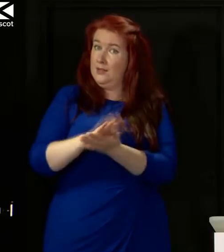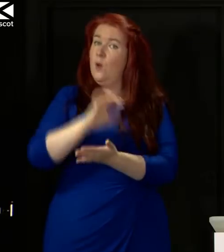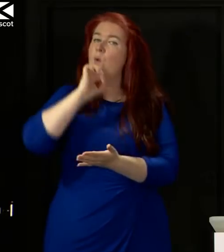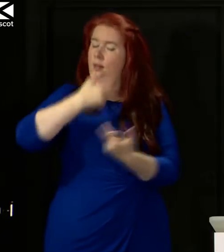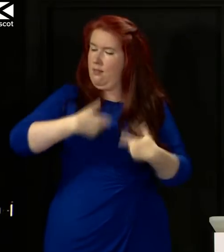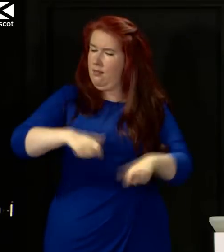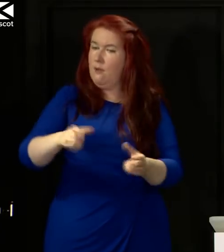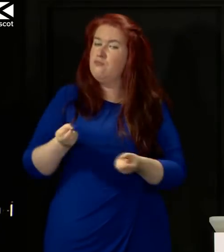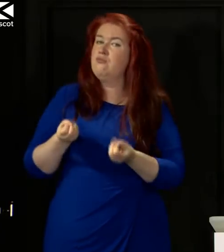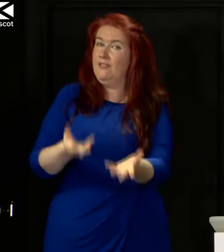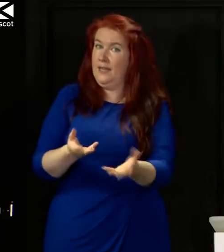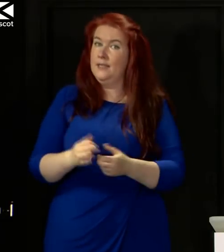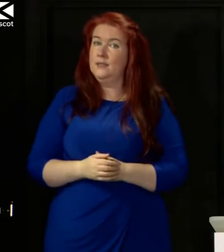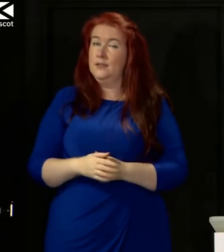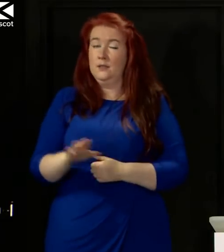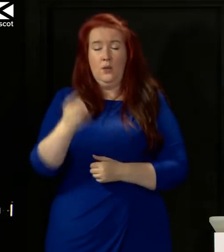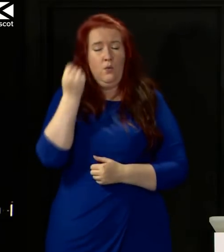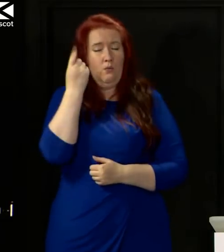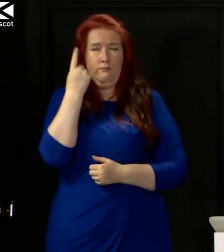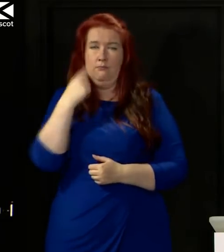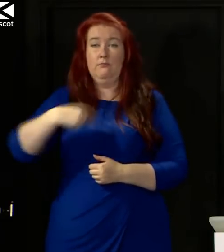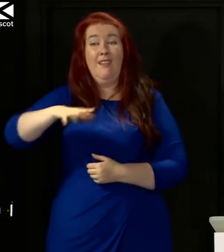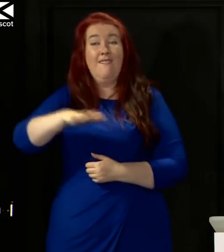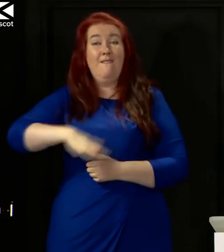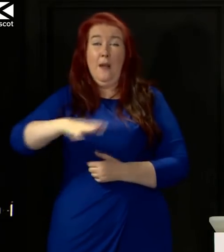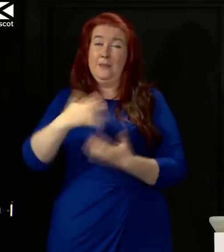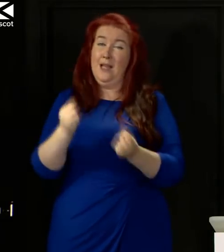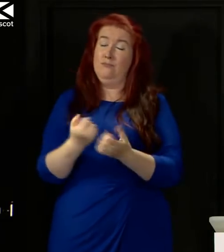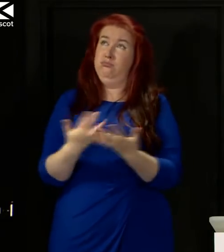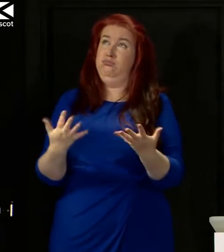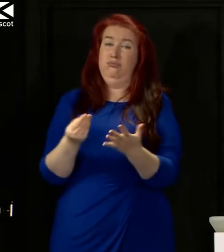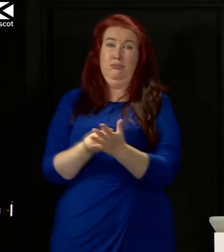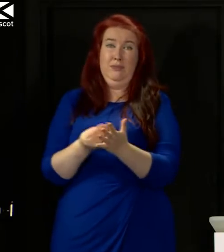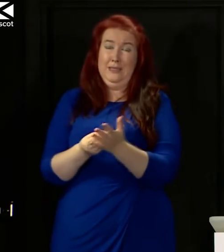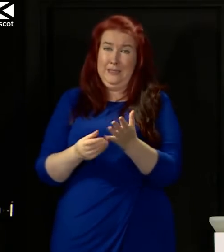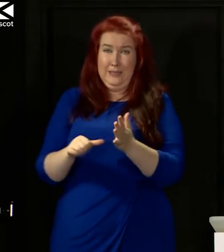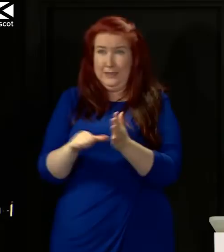We know families are under considerable financial pressure just now and free school meals are